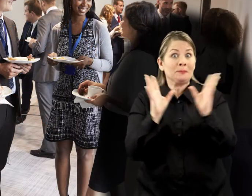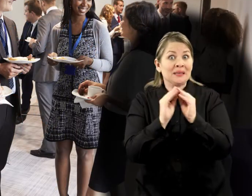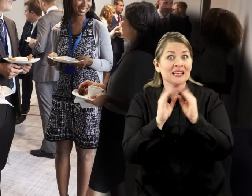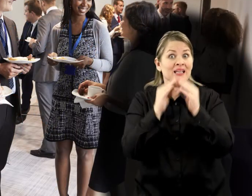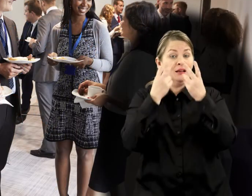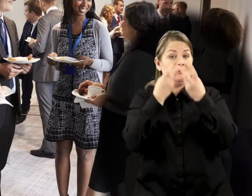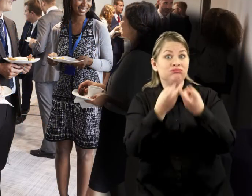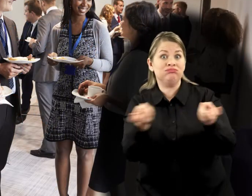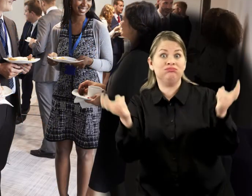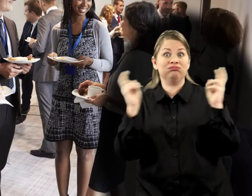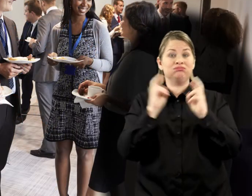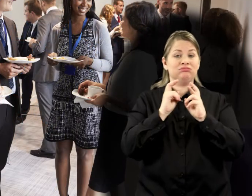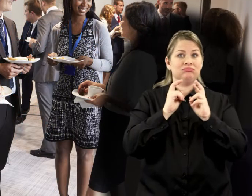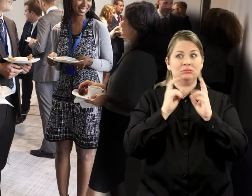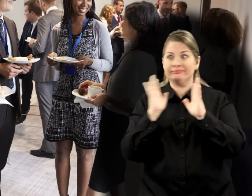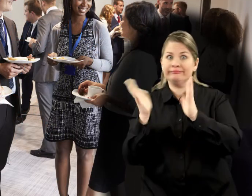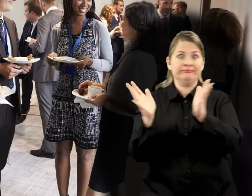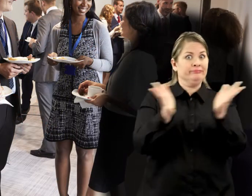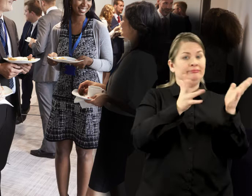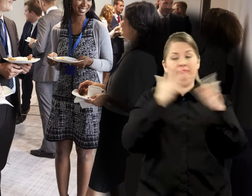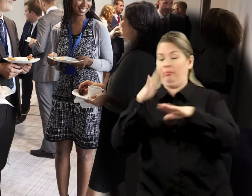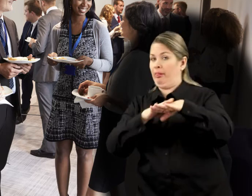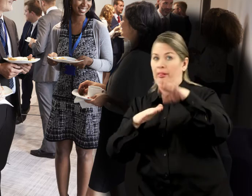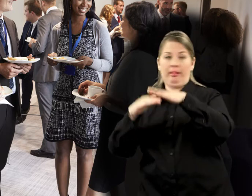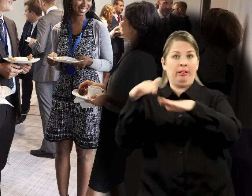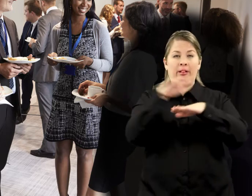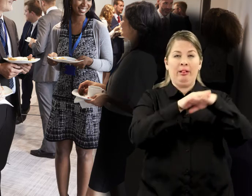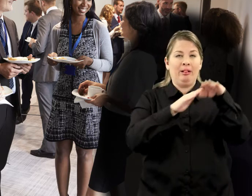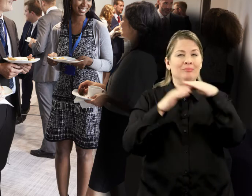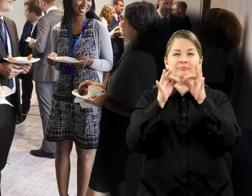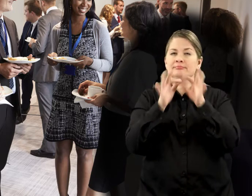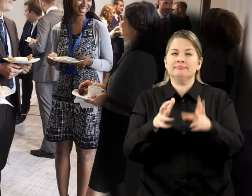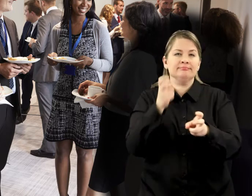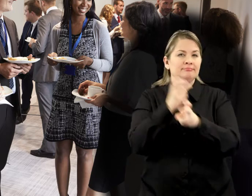Casual social settings or settings where multiple people may be talking at the same time